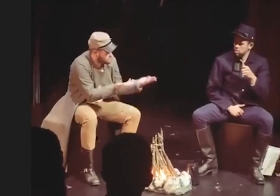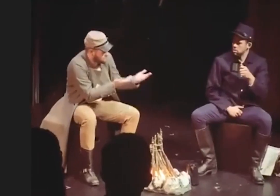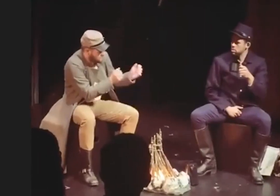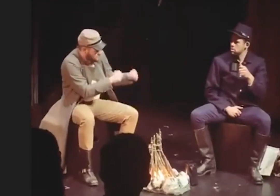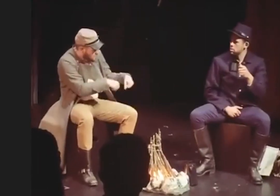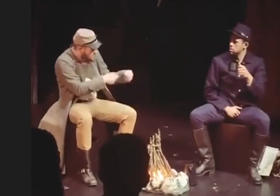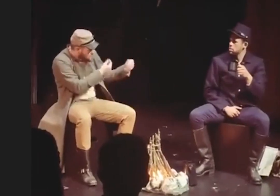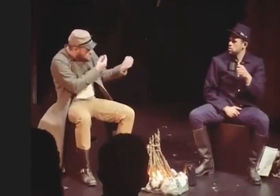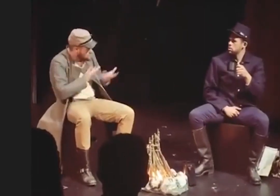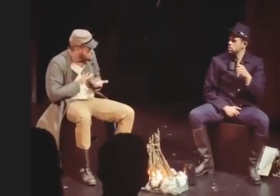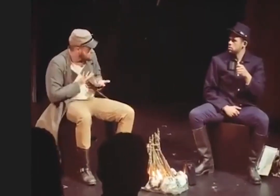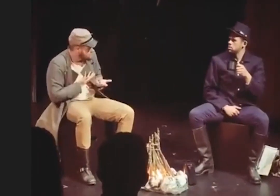Confederate: I don’t suppose you could tell me?